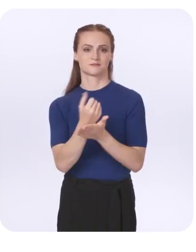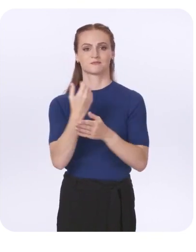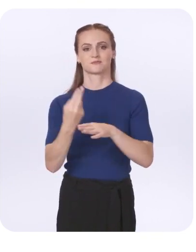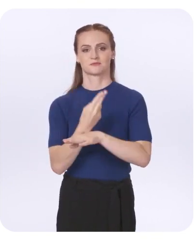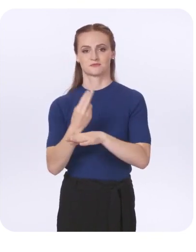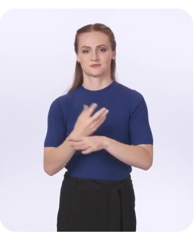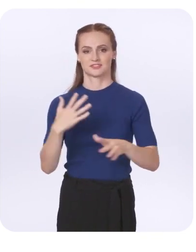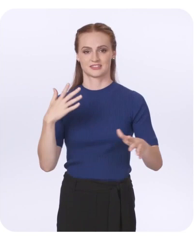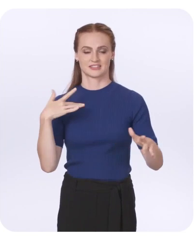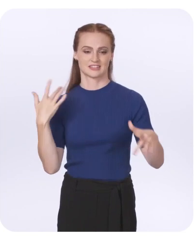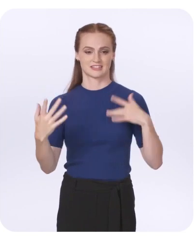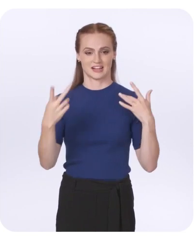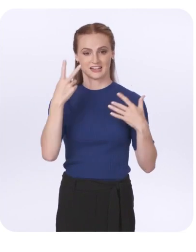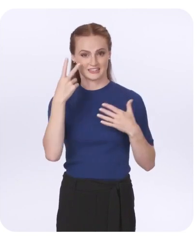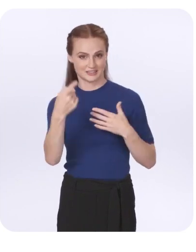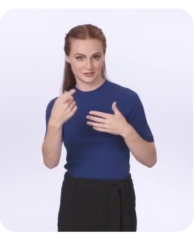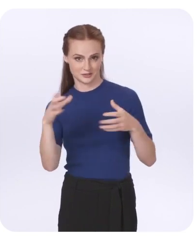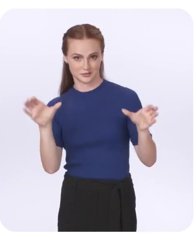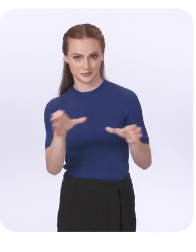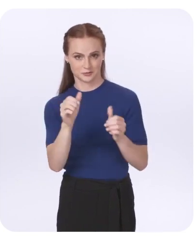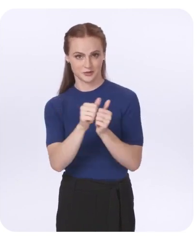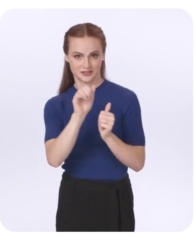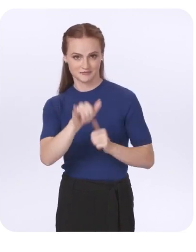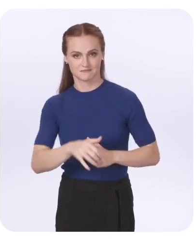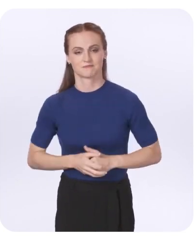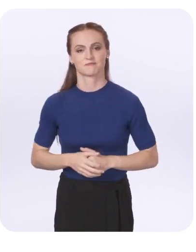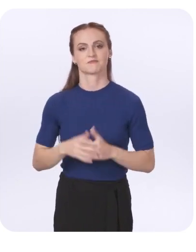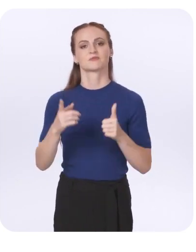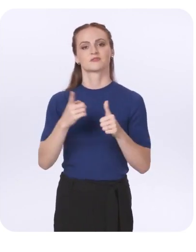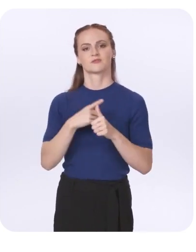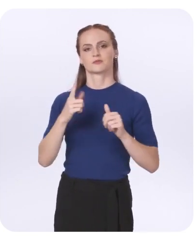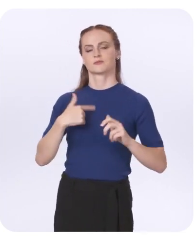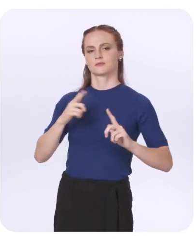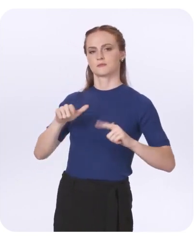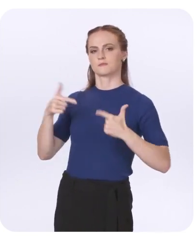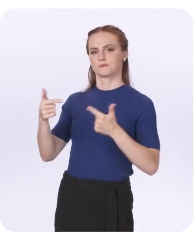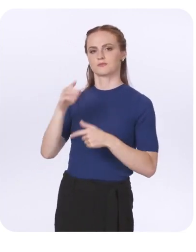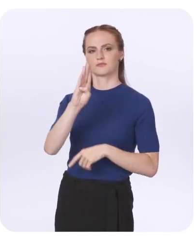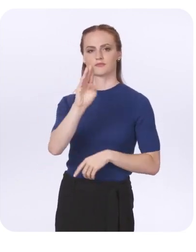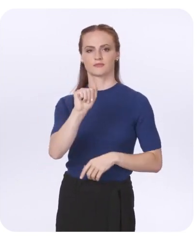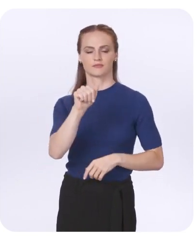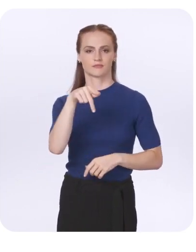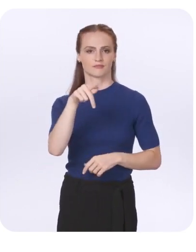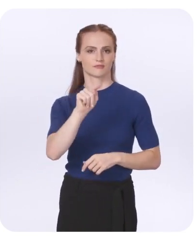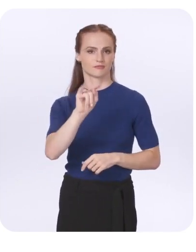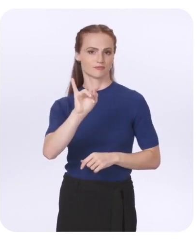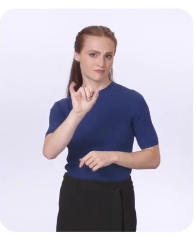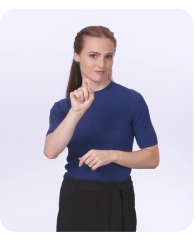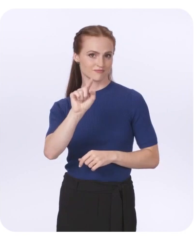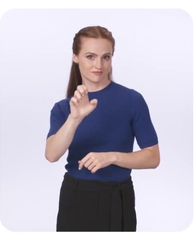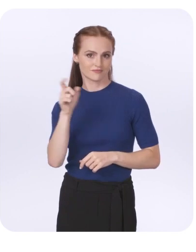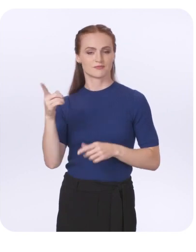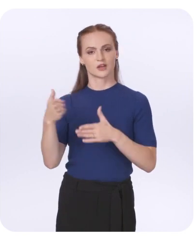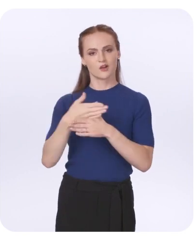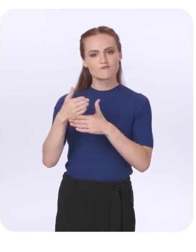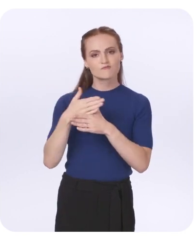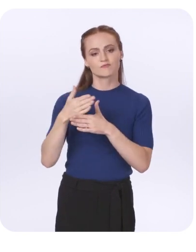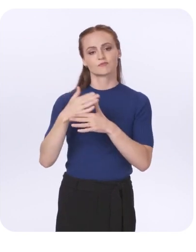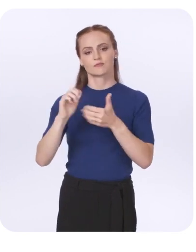But first, I like to hand it off to my colleague Baptiste, who will show you how it works and what it means to put it into practice.